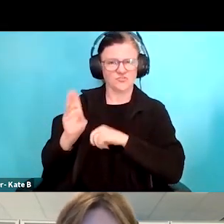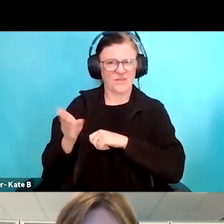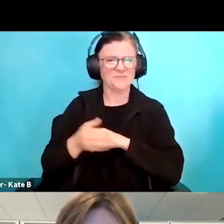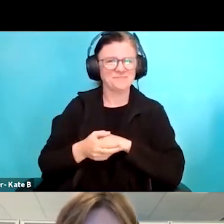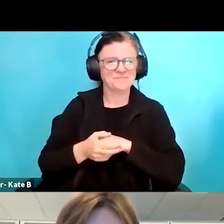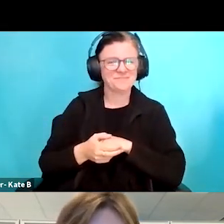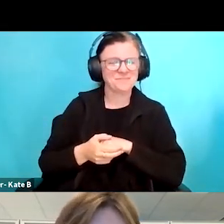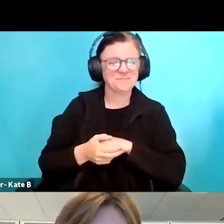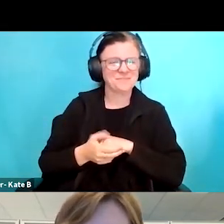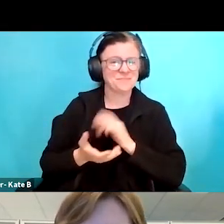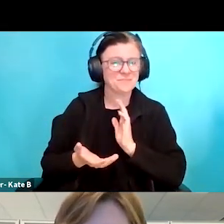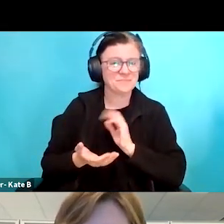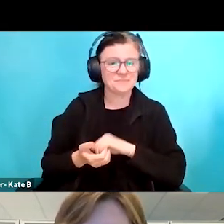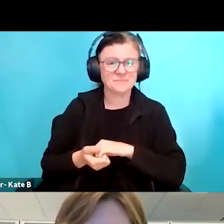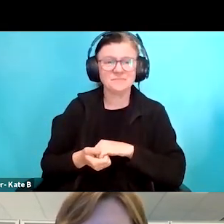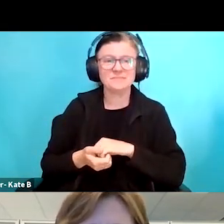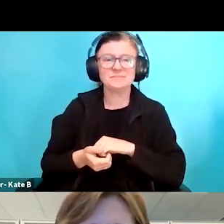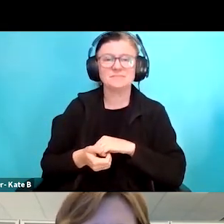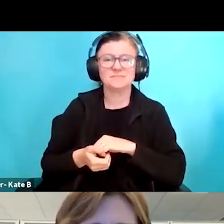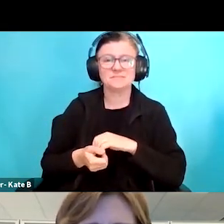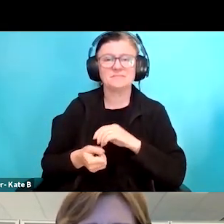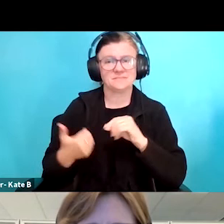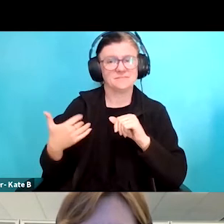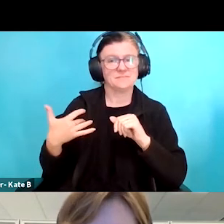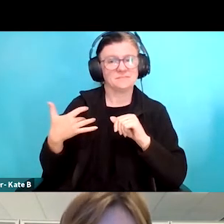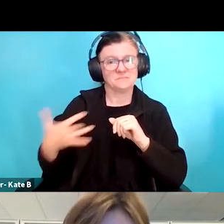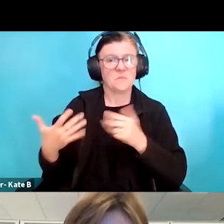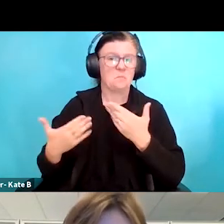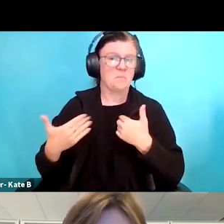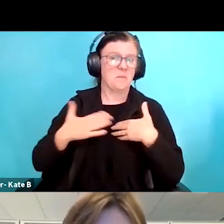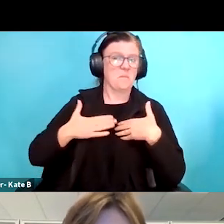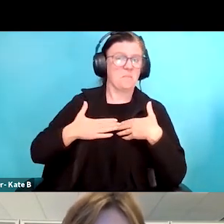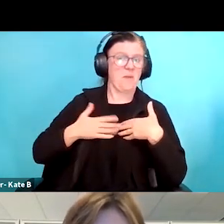and as I traditionally do, I may lead off with a question of my own and I